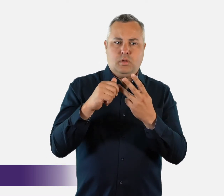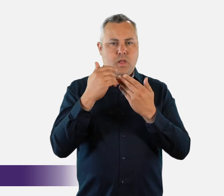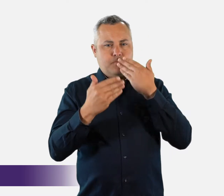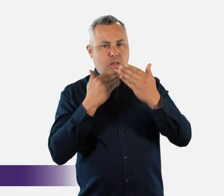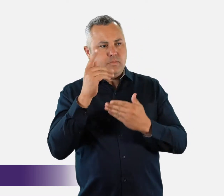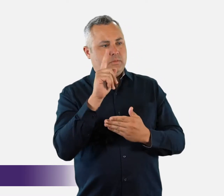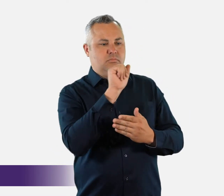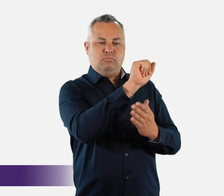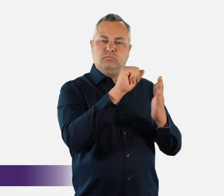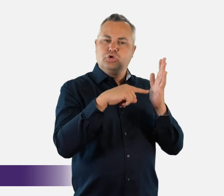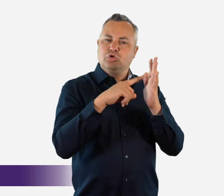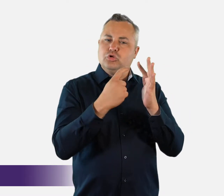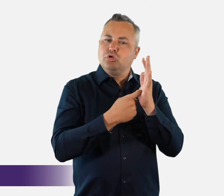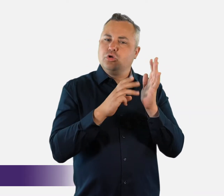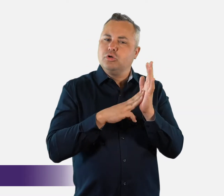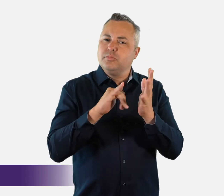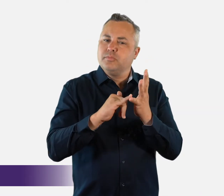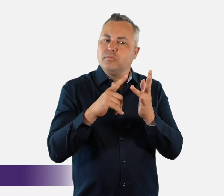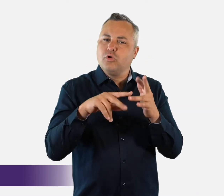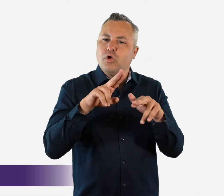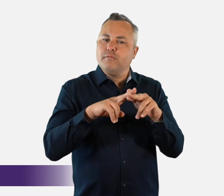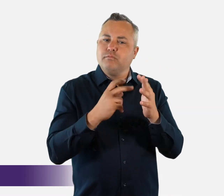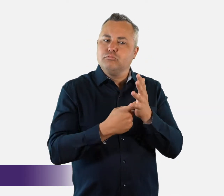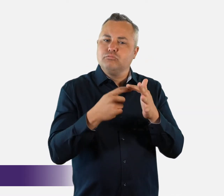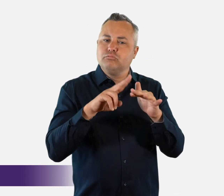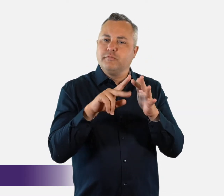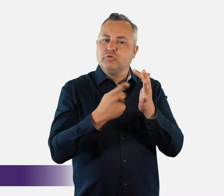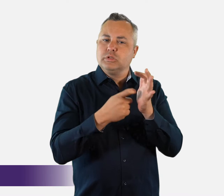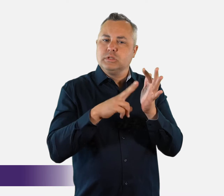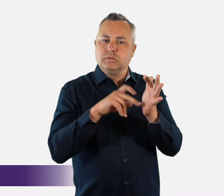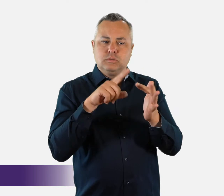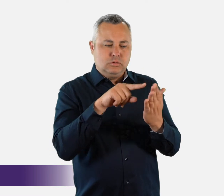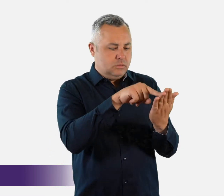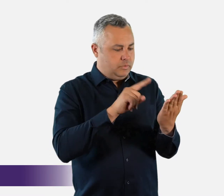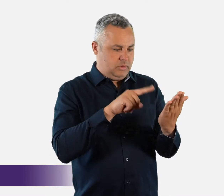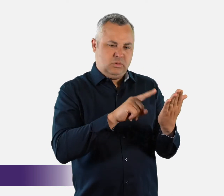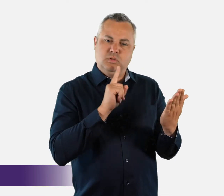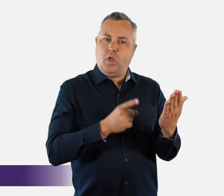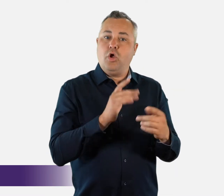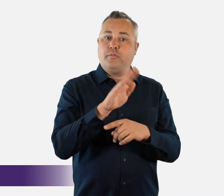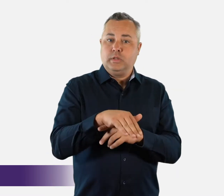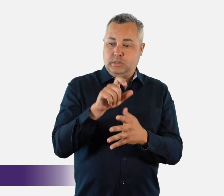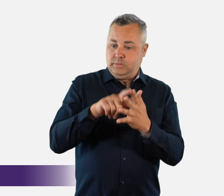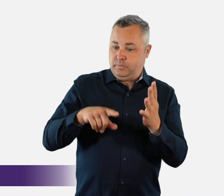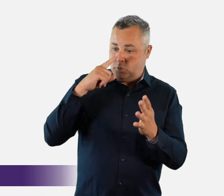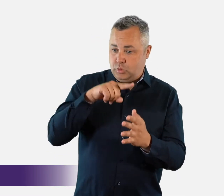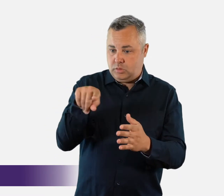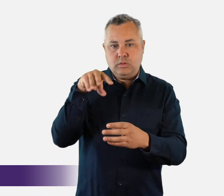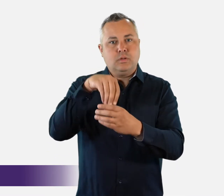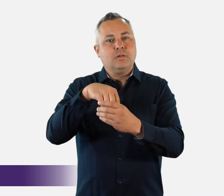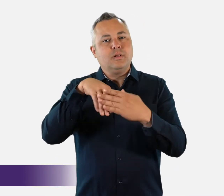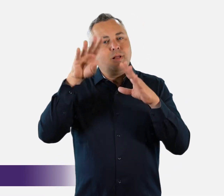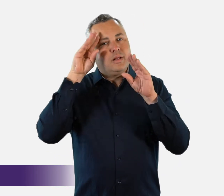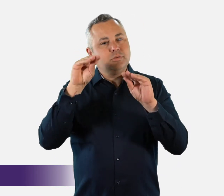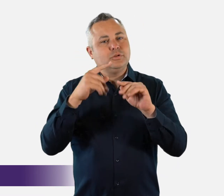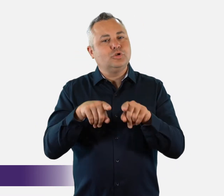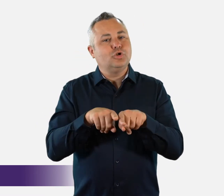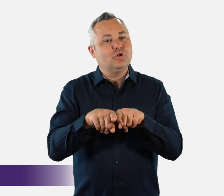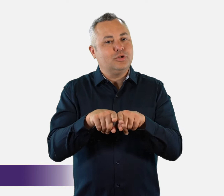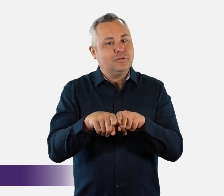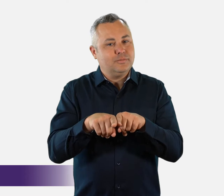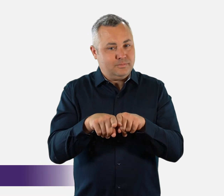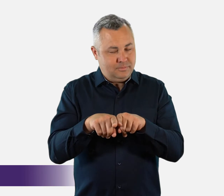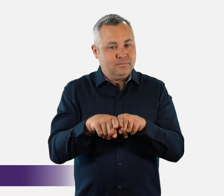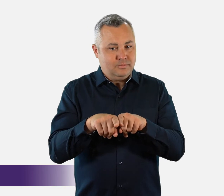Discusses the Royal Commission’s Terms of Reference in the context of education and learning in Section 3.